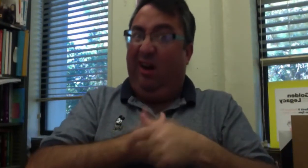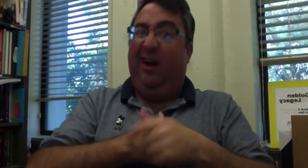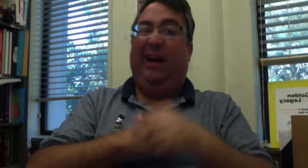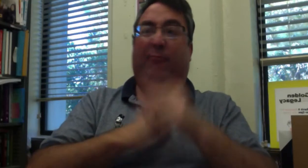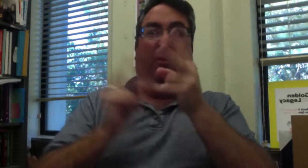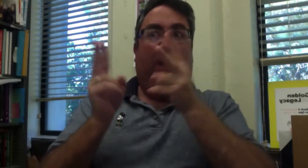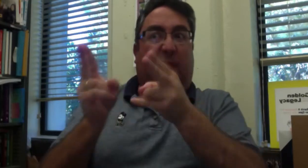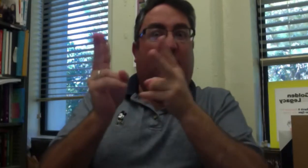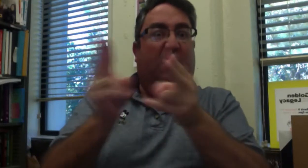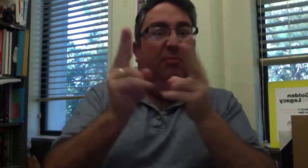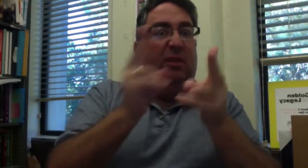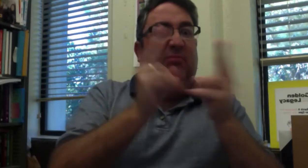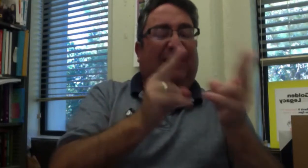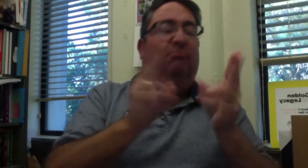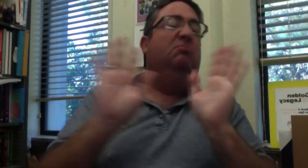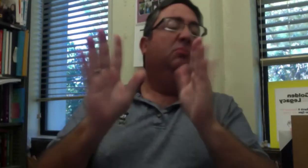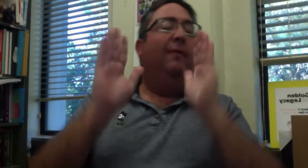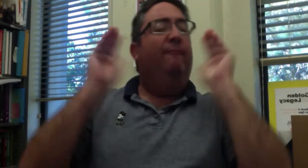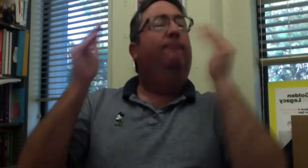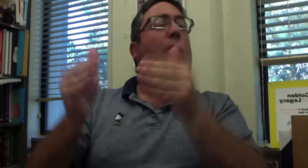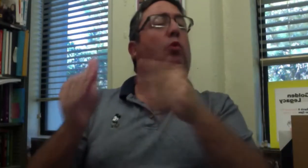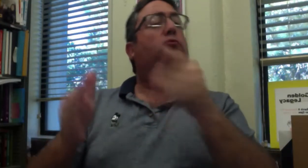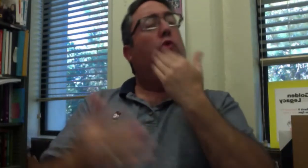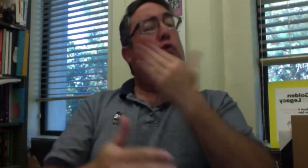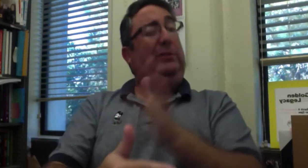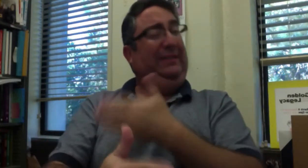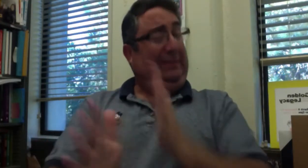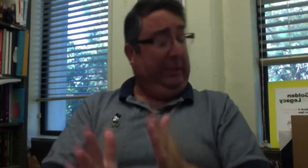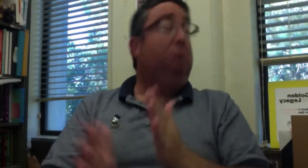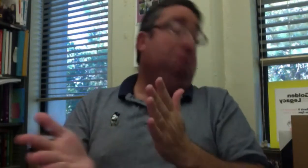Maybe to save time in editing by just focusing on the good singers.